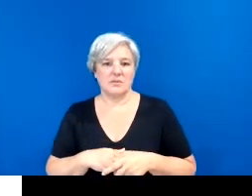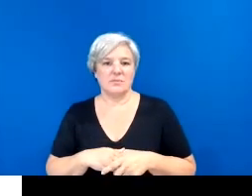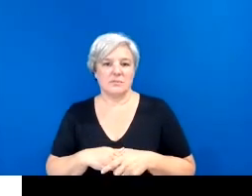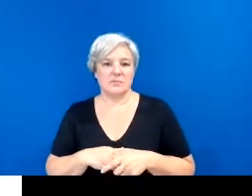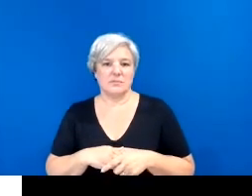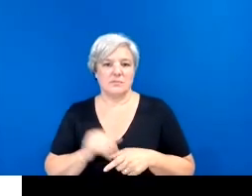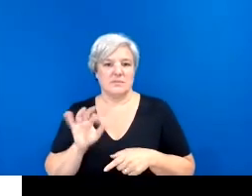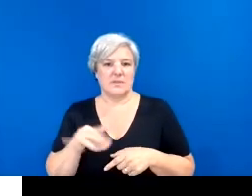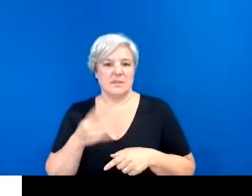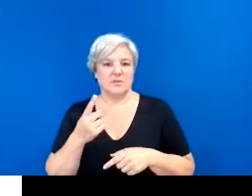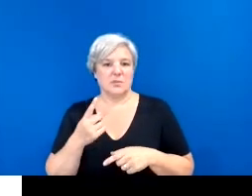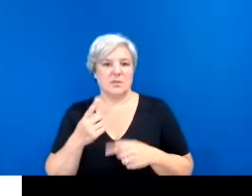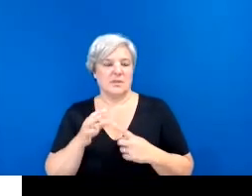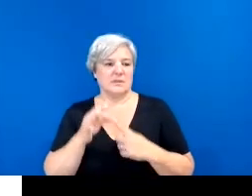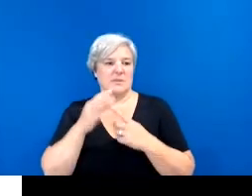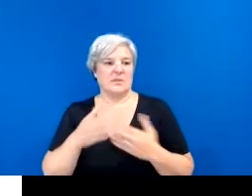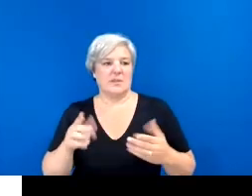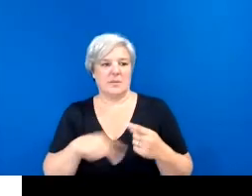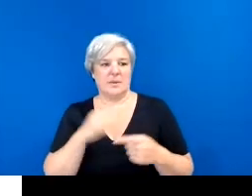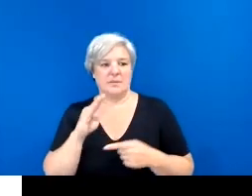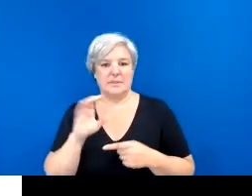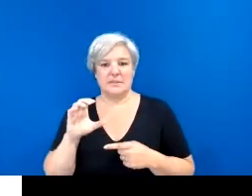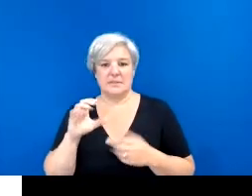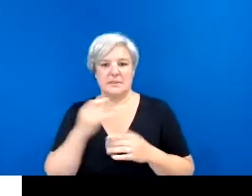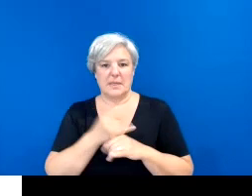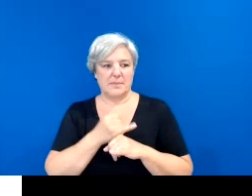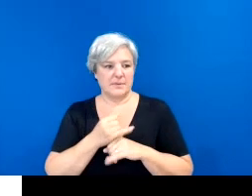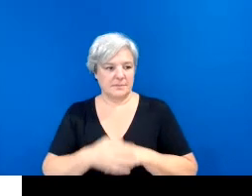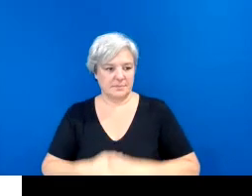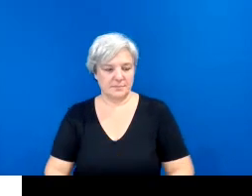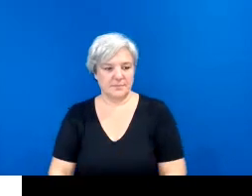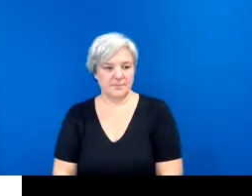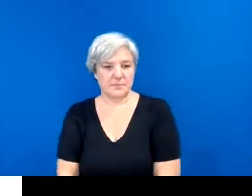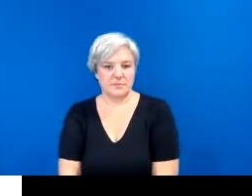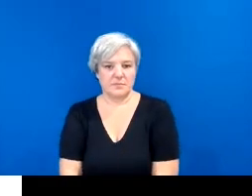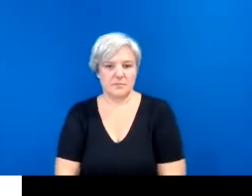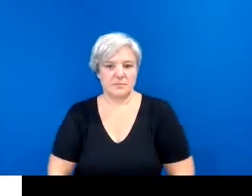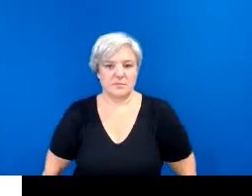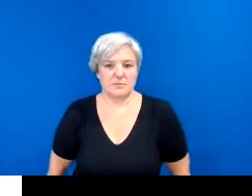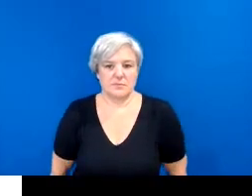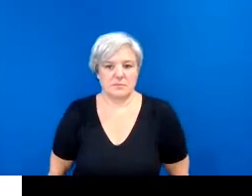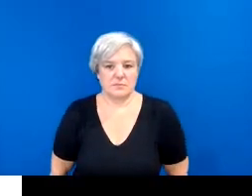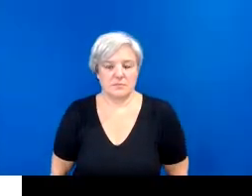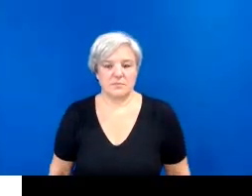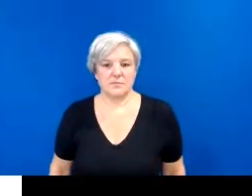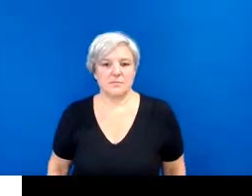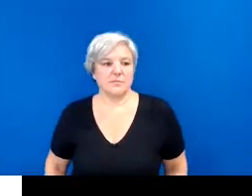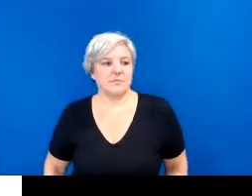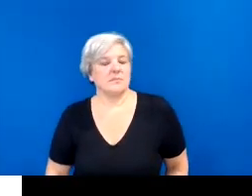that's kind of the special thing about BC campus. Oh, thank you.